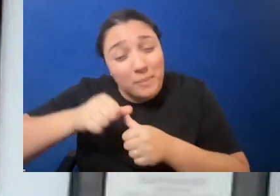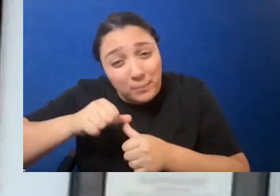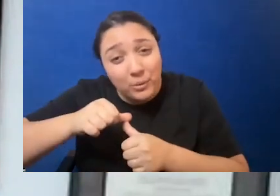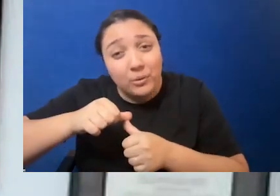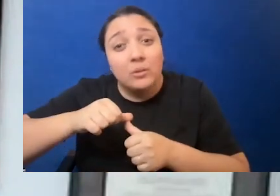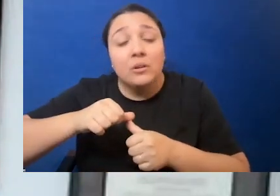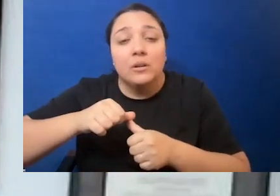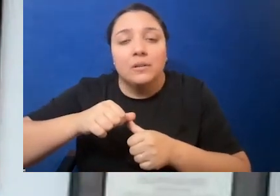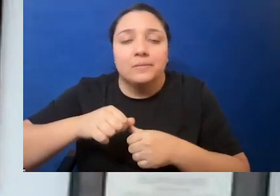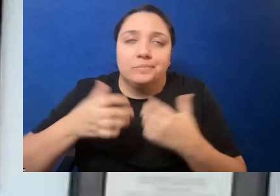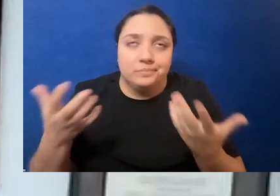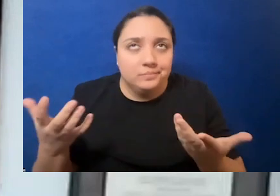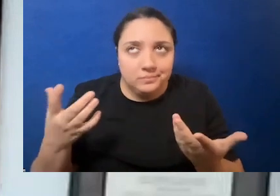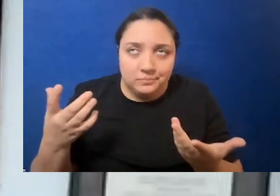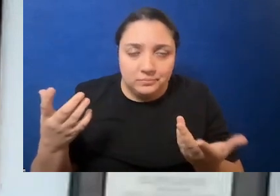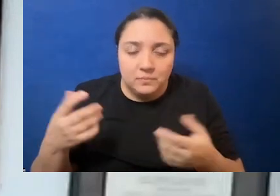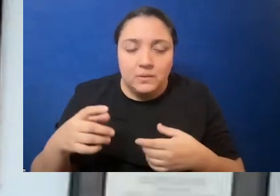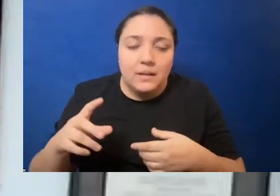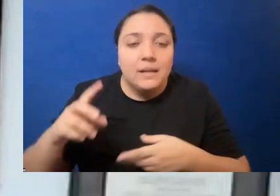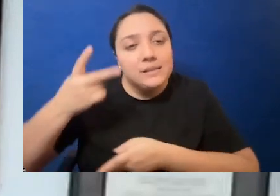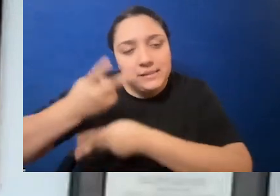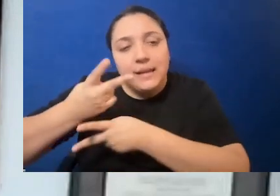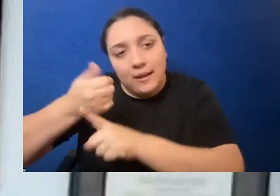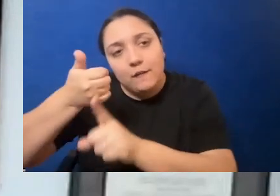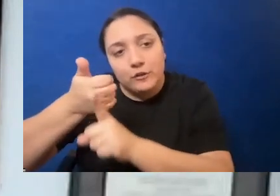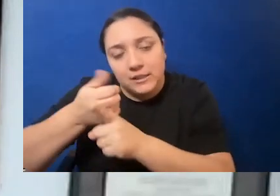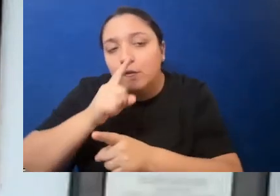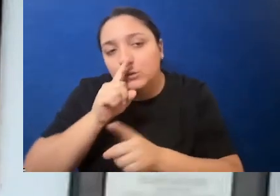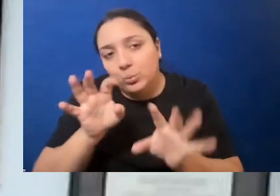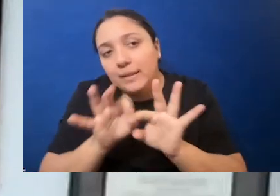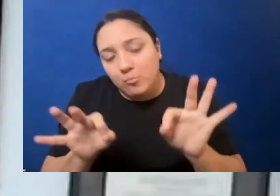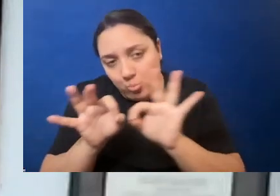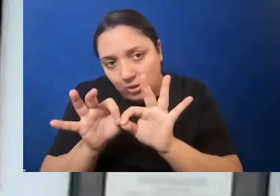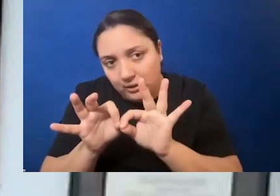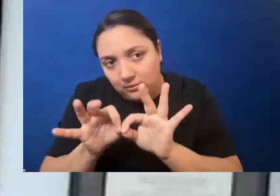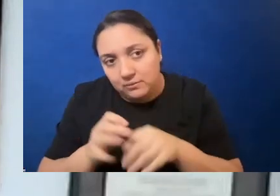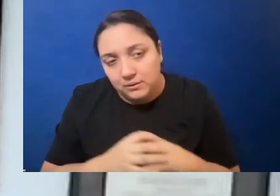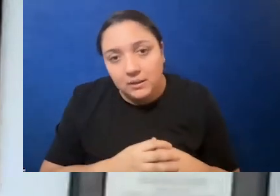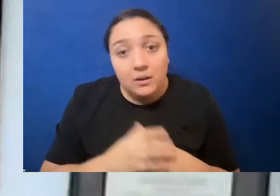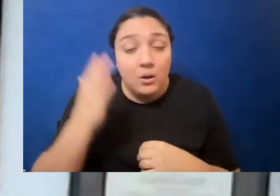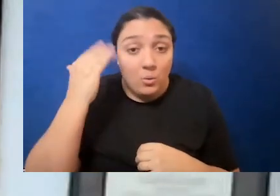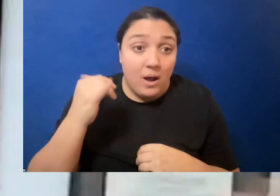ANXIETY BECAUSE OF THE CHILD'S ANXIETY IT MAKES IT HARDER AND